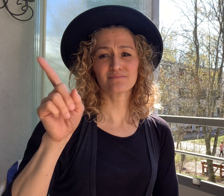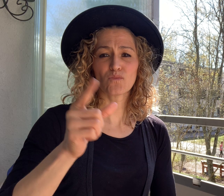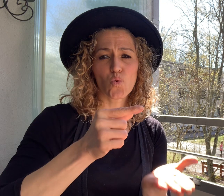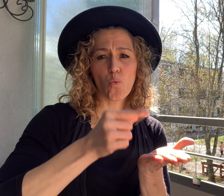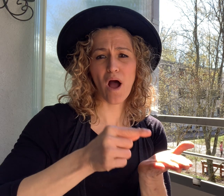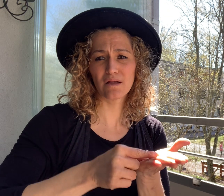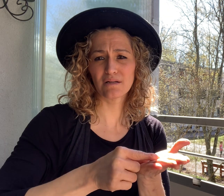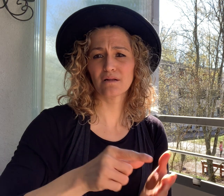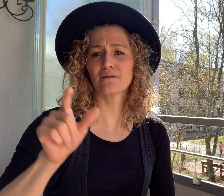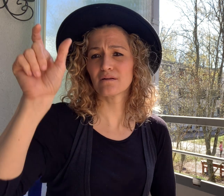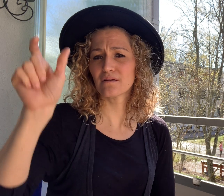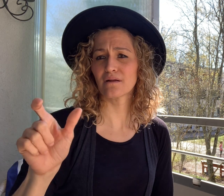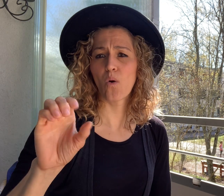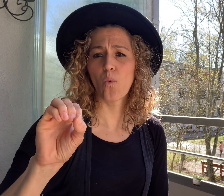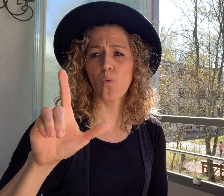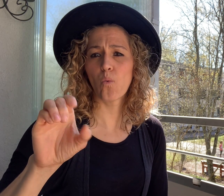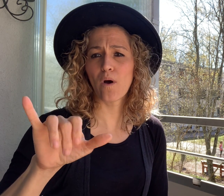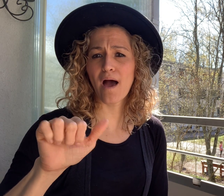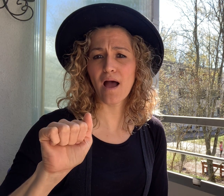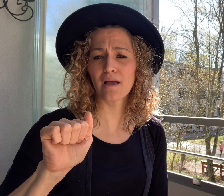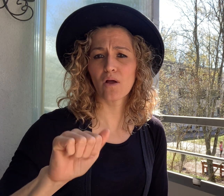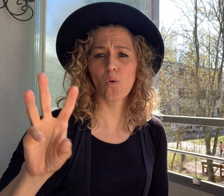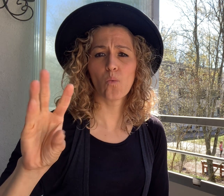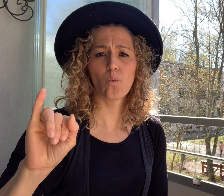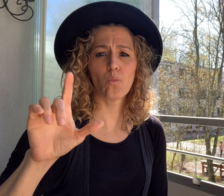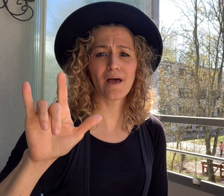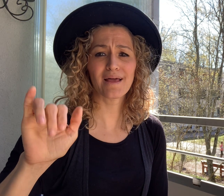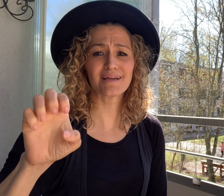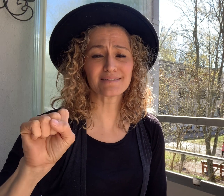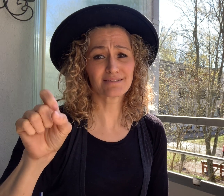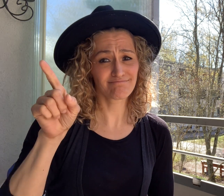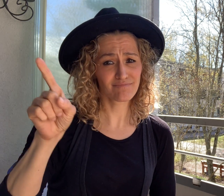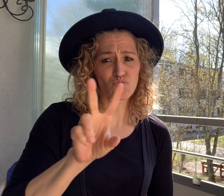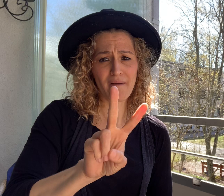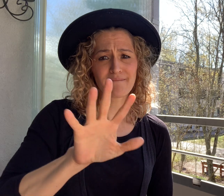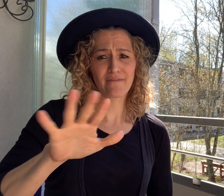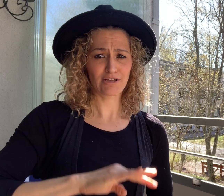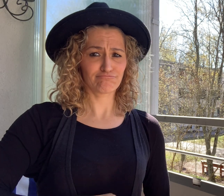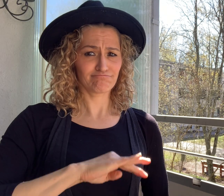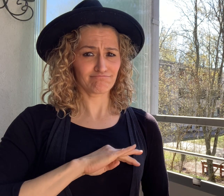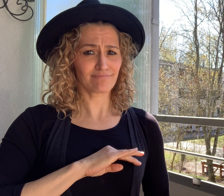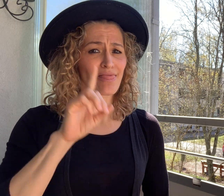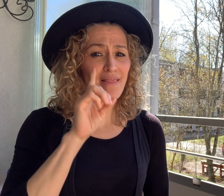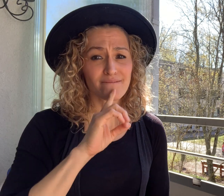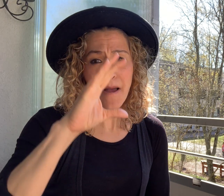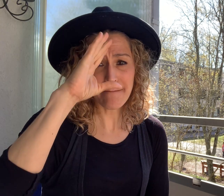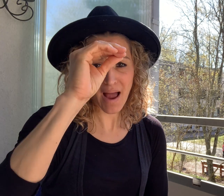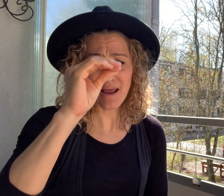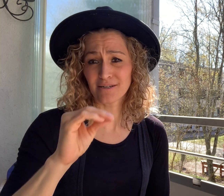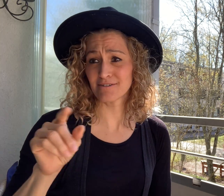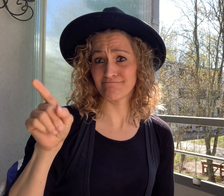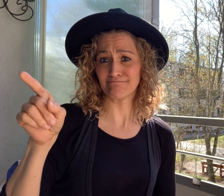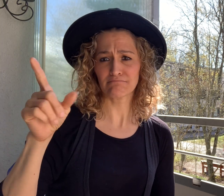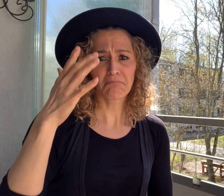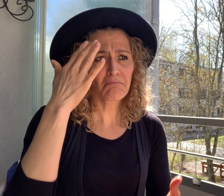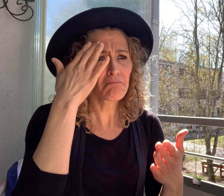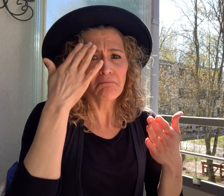In Uganda, Oloya Willies, a 25-year old Deaf man was unaware